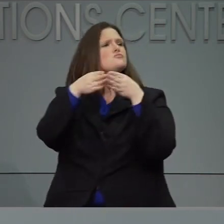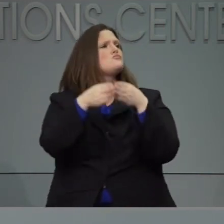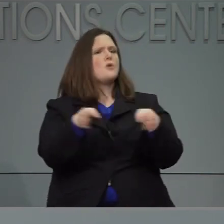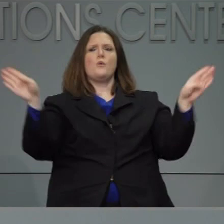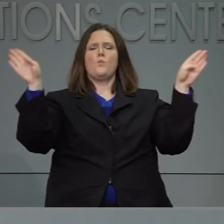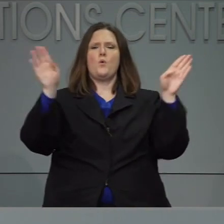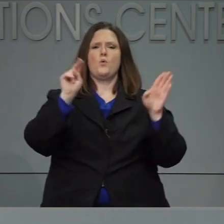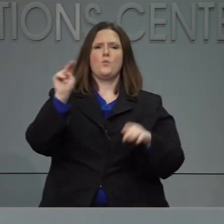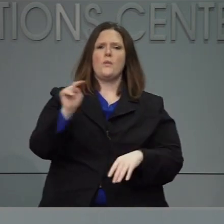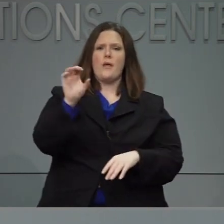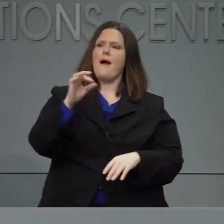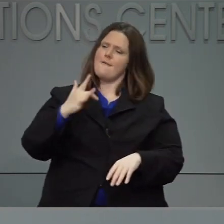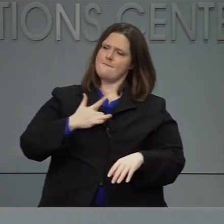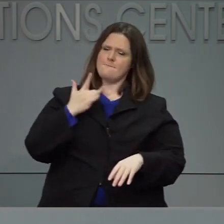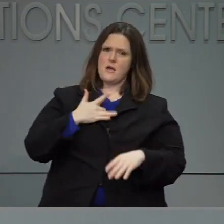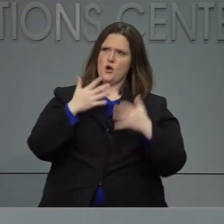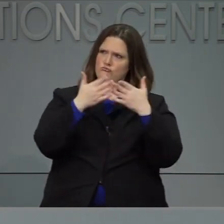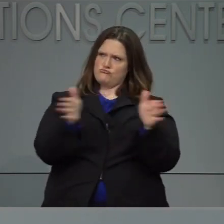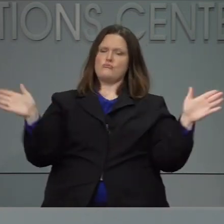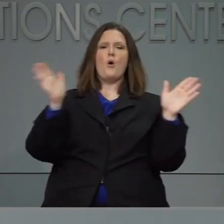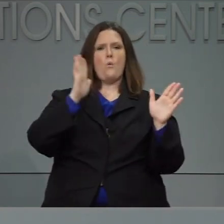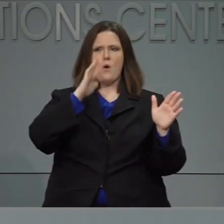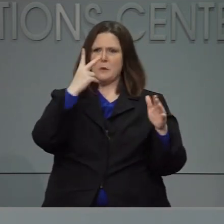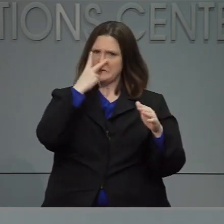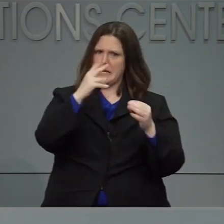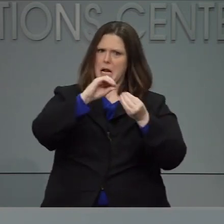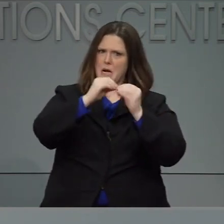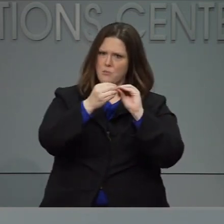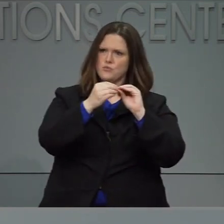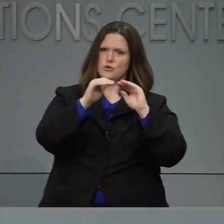STATE. I THINK WE WILL CONTINUE TO SEE PROGRESS IN OUR TRENDS